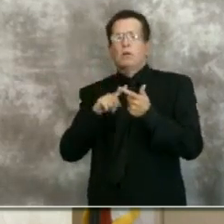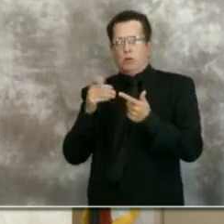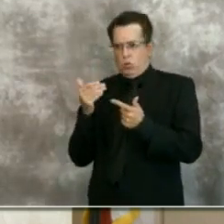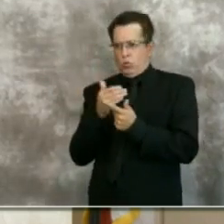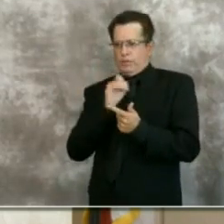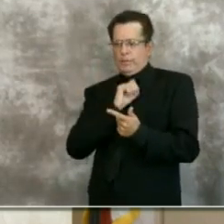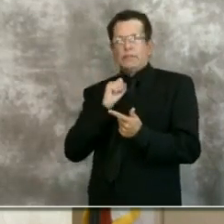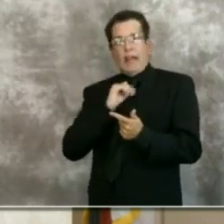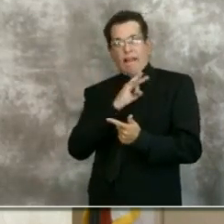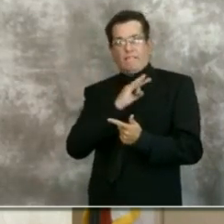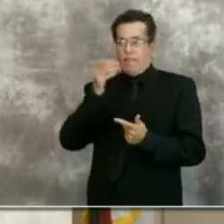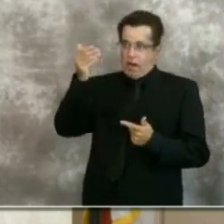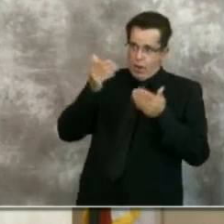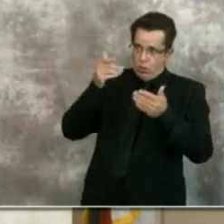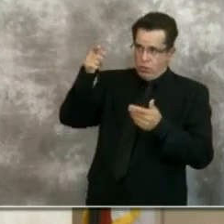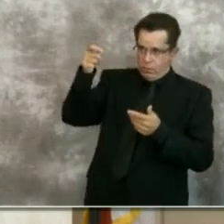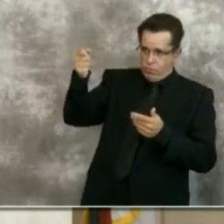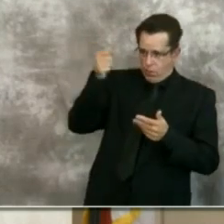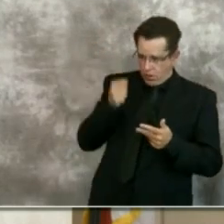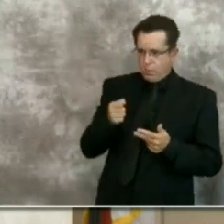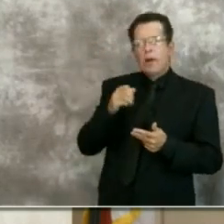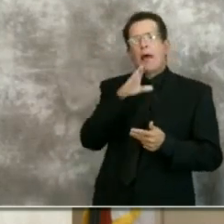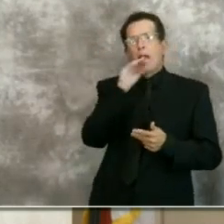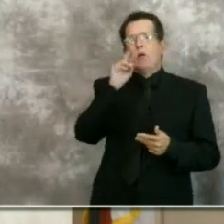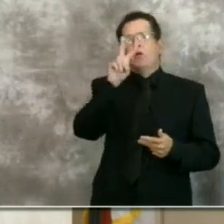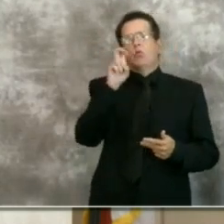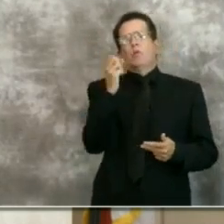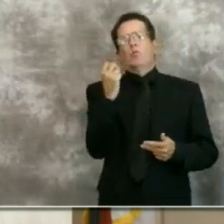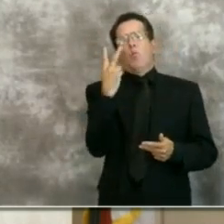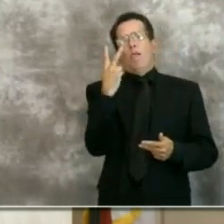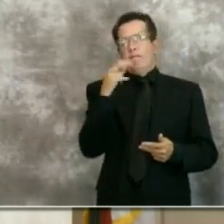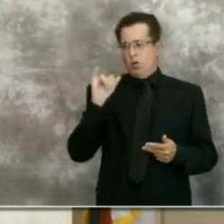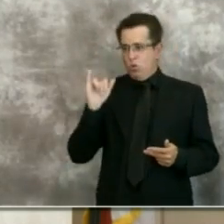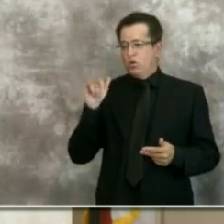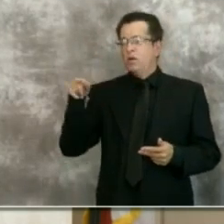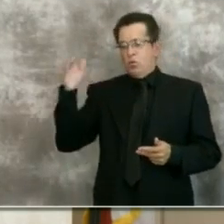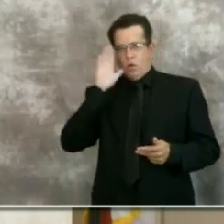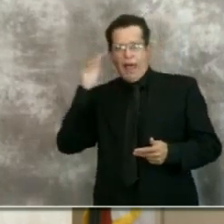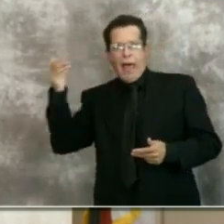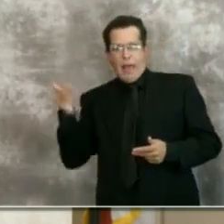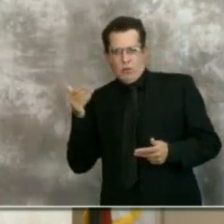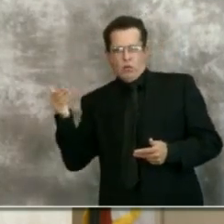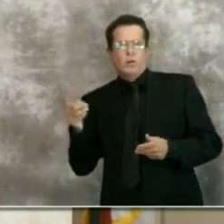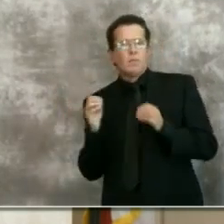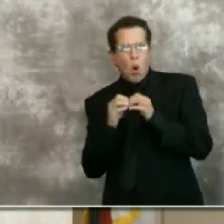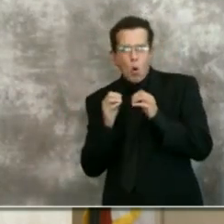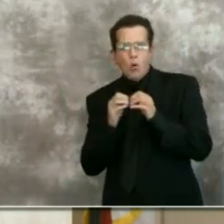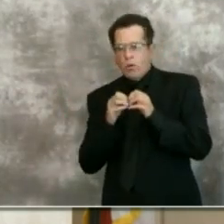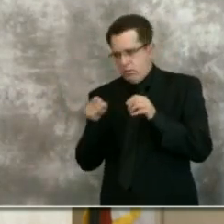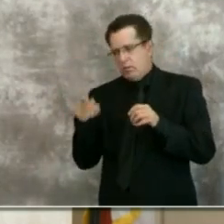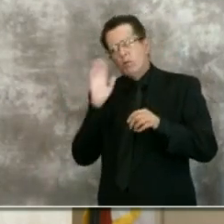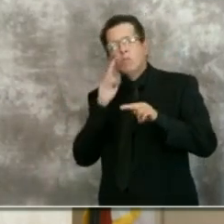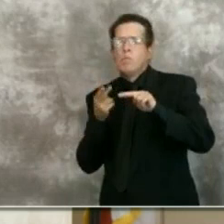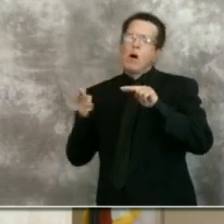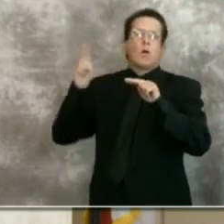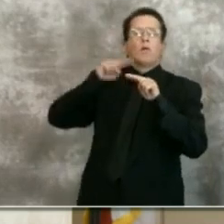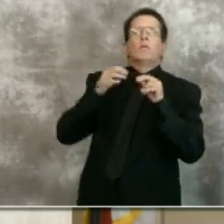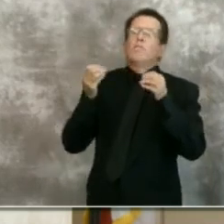THIS WEEK ALONE WE LOOK TO BE BRINGING ON THE 97 NEW CASE INVESTIGATORS ALONG WITH COUNTY STAFF WE CAN REPURPOSE AND QUICKLY TRAIN. AND THE 200